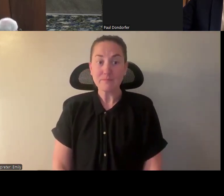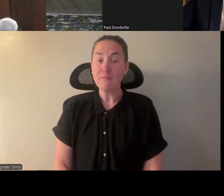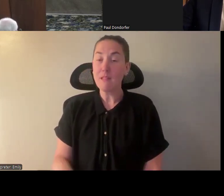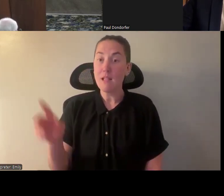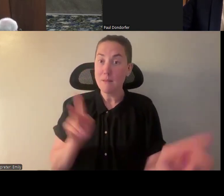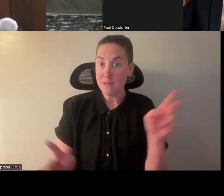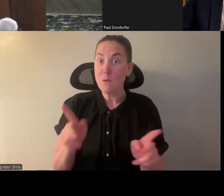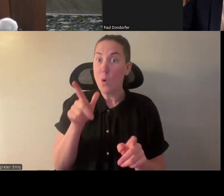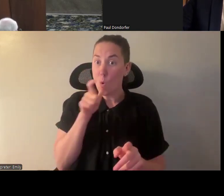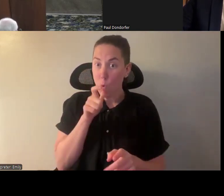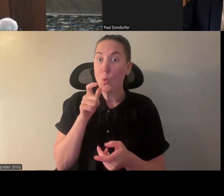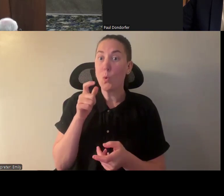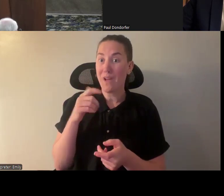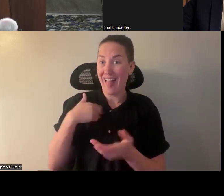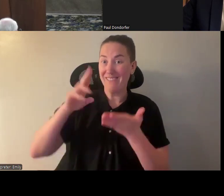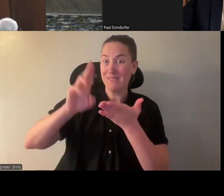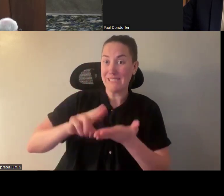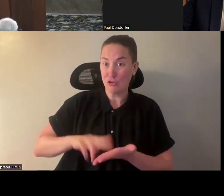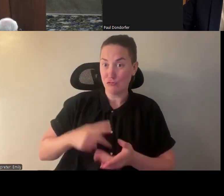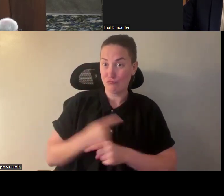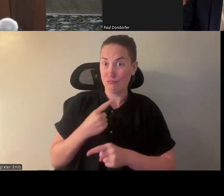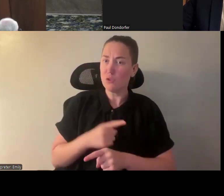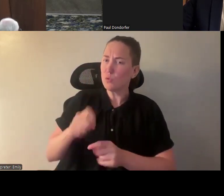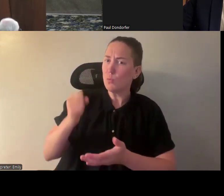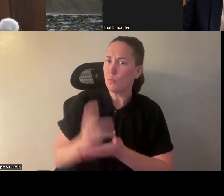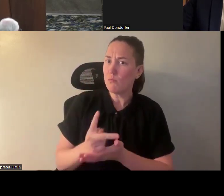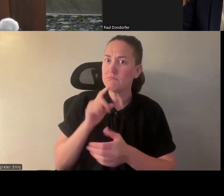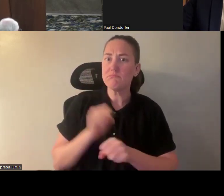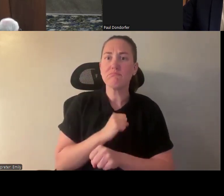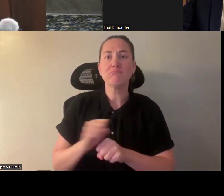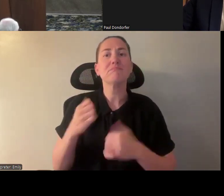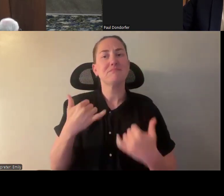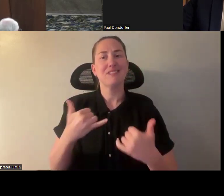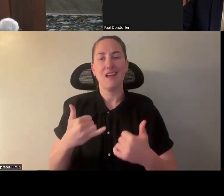regular standard petitions who should be approved are now facing increased security and hurdles